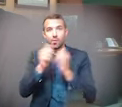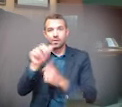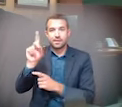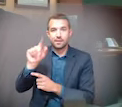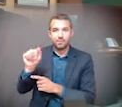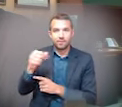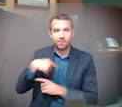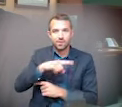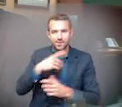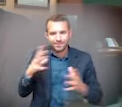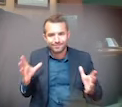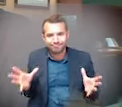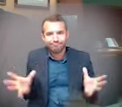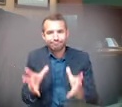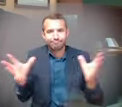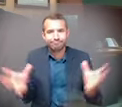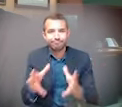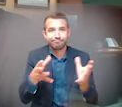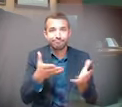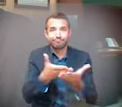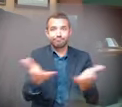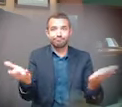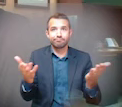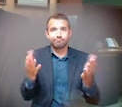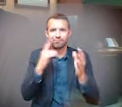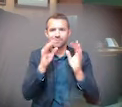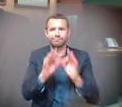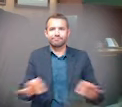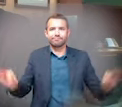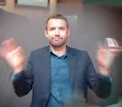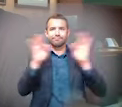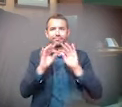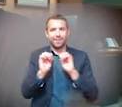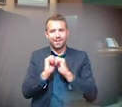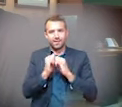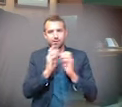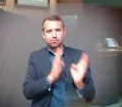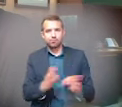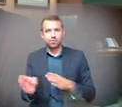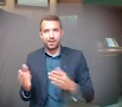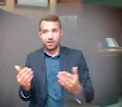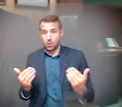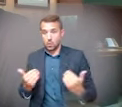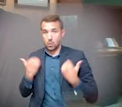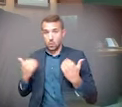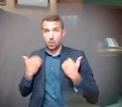we're really pushing forward to the field that we think is one of the essential parts of preparing young people for